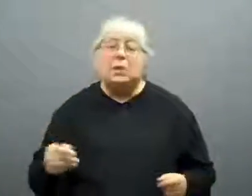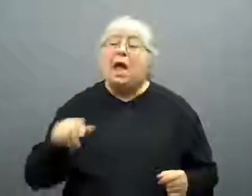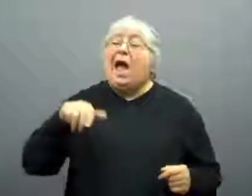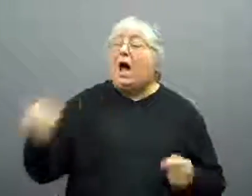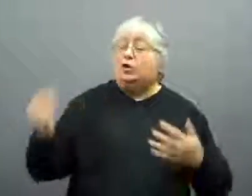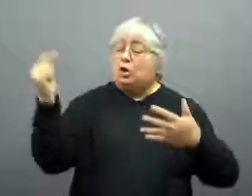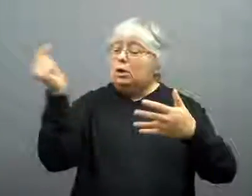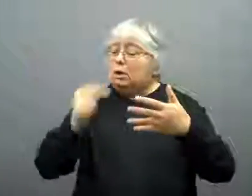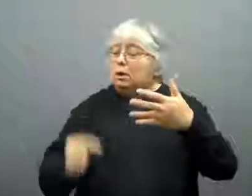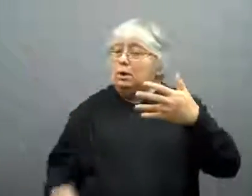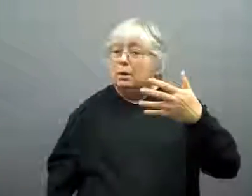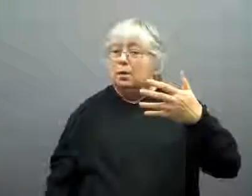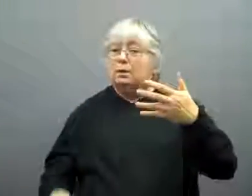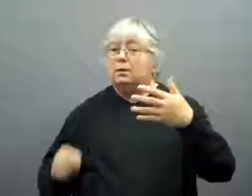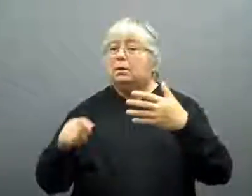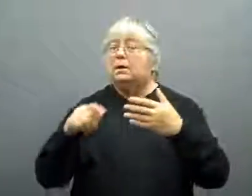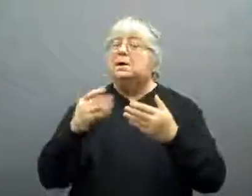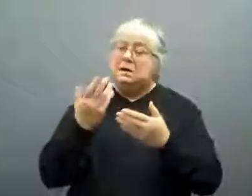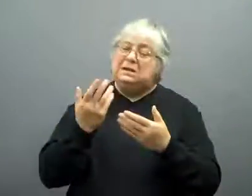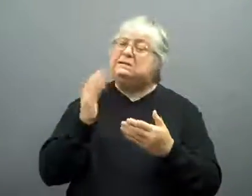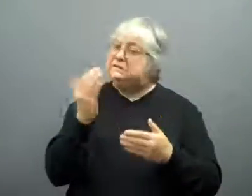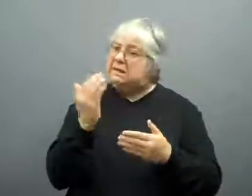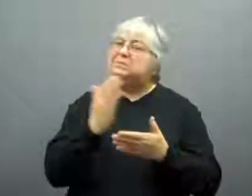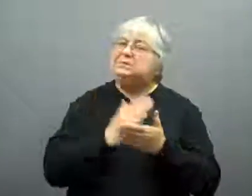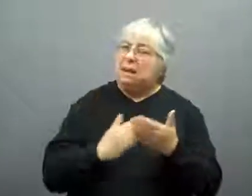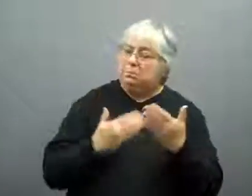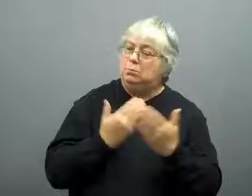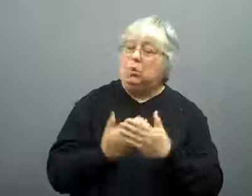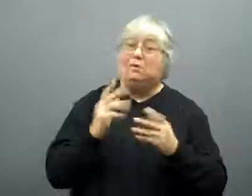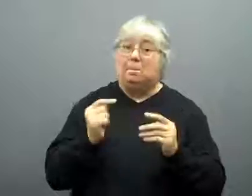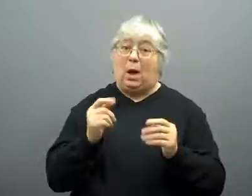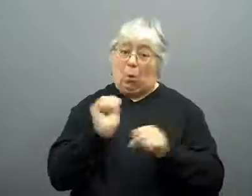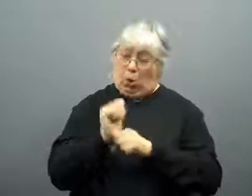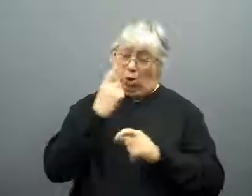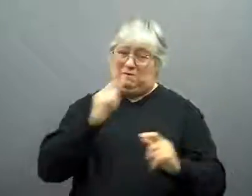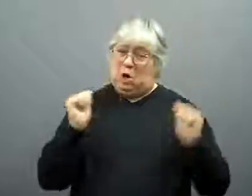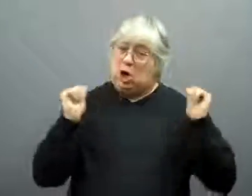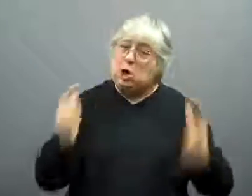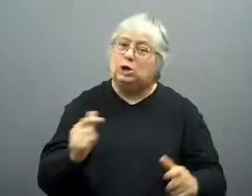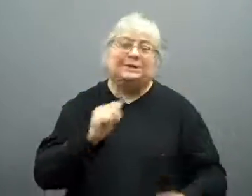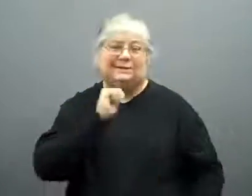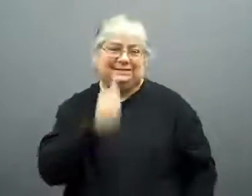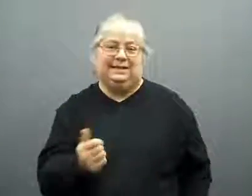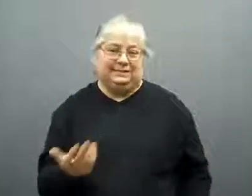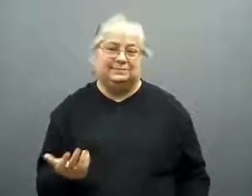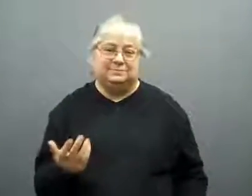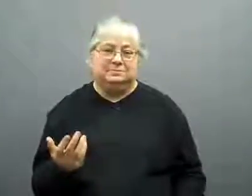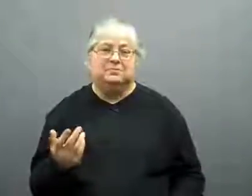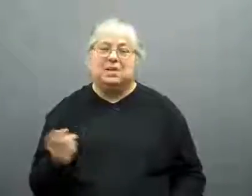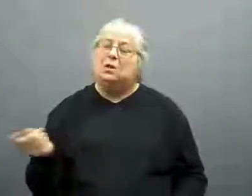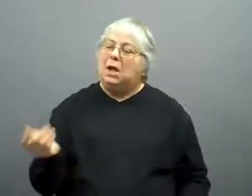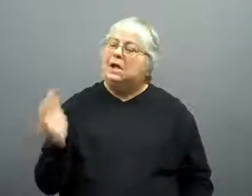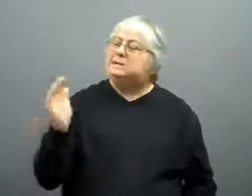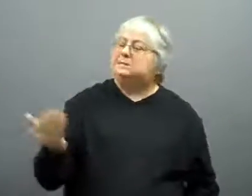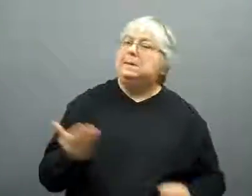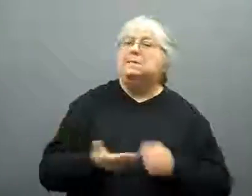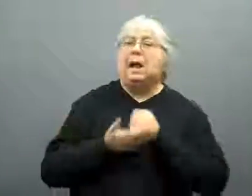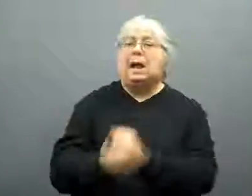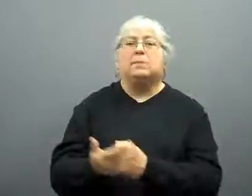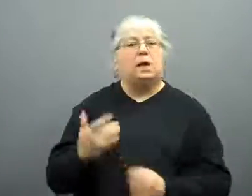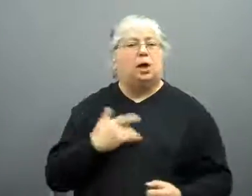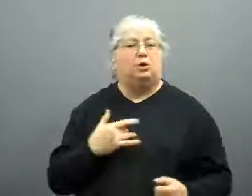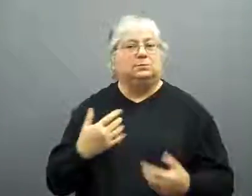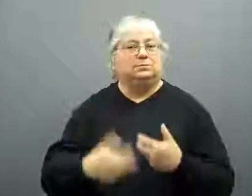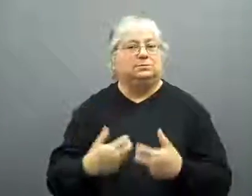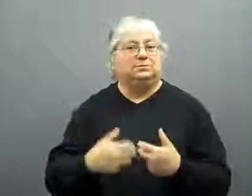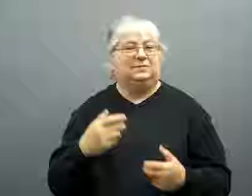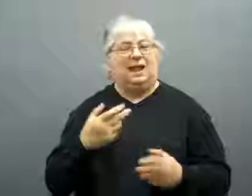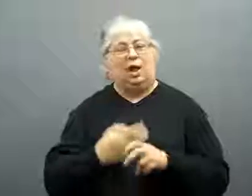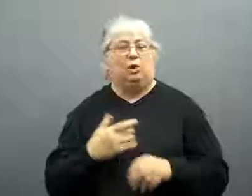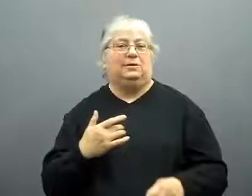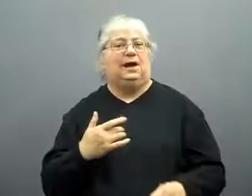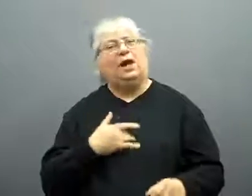There appears to be some proof it helps with other conditions,